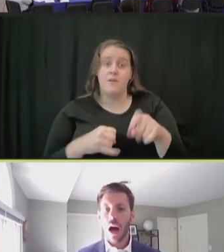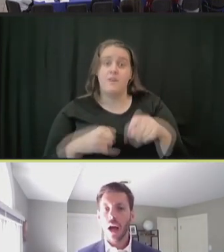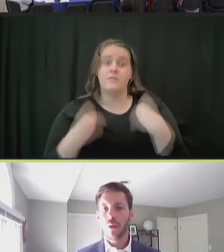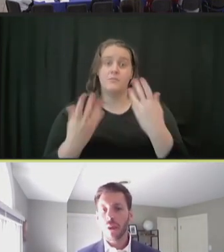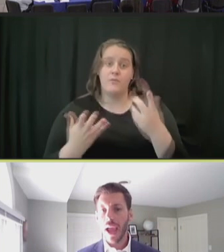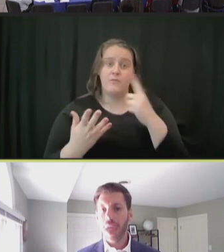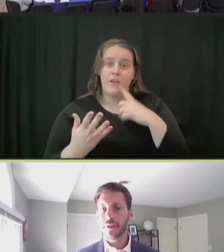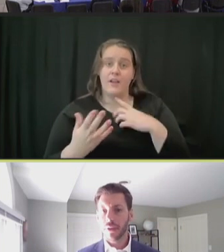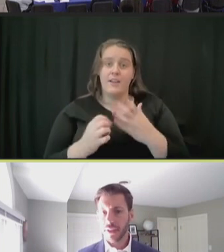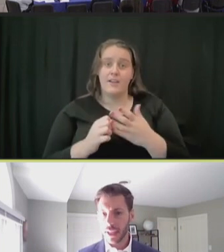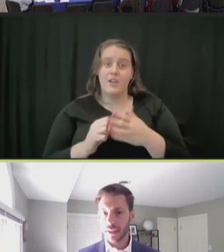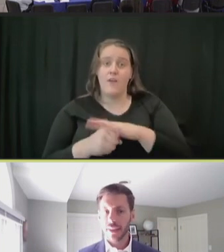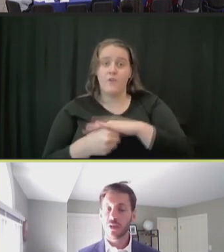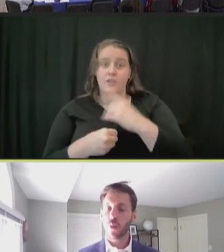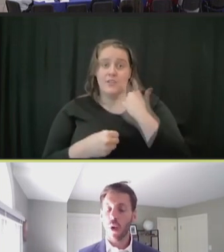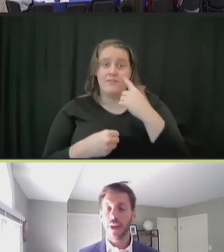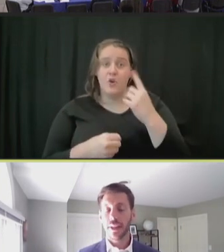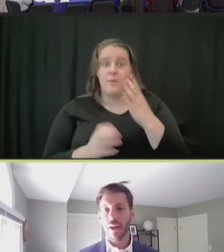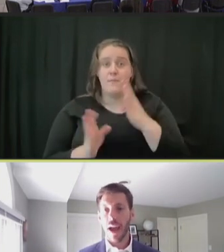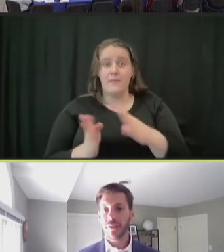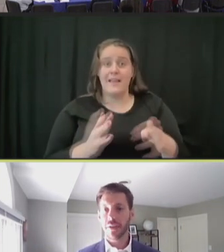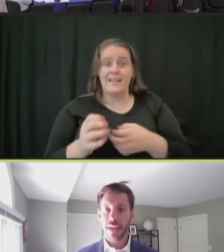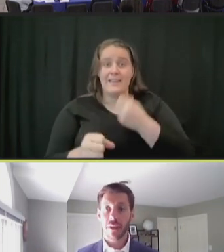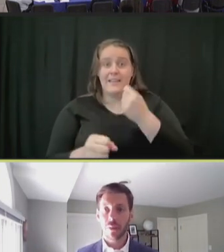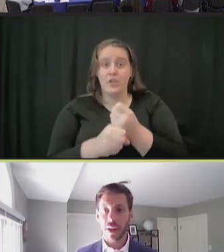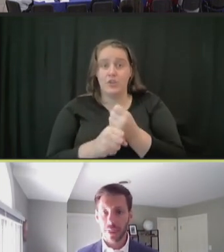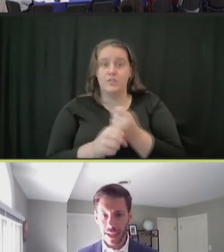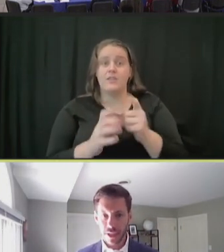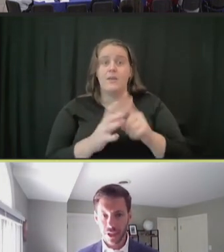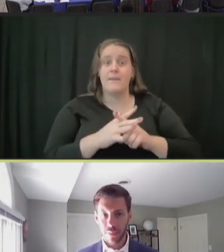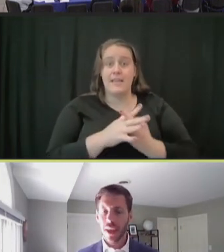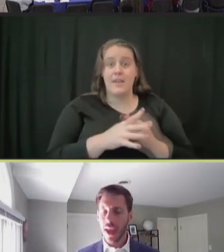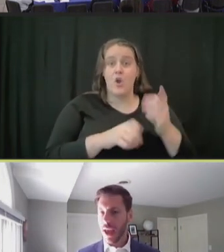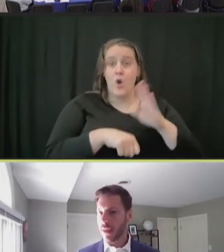on or after the date, that is one year after the date of the recommendation.